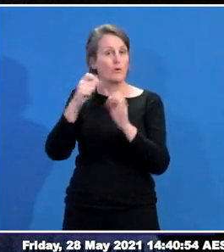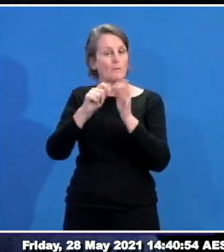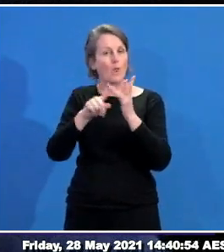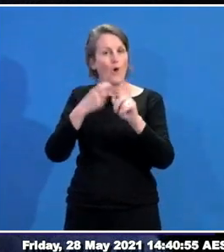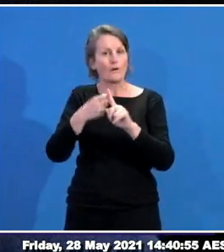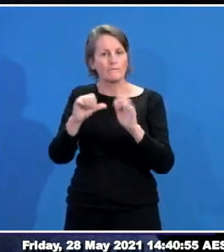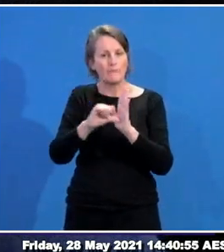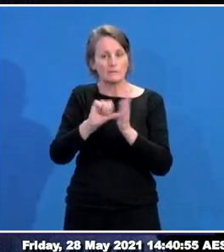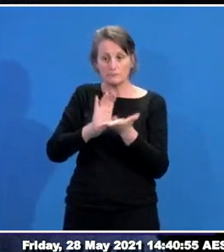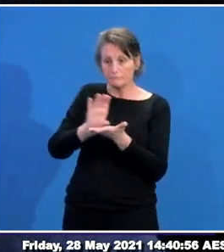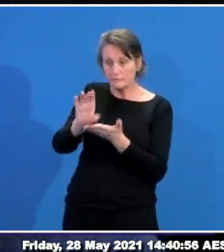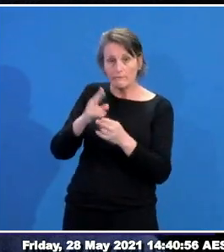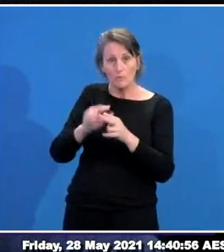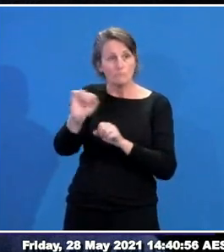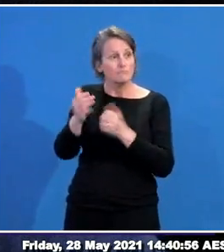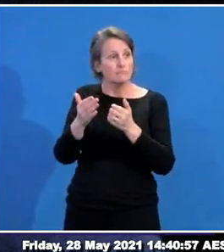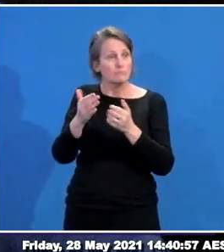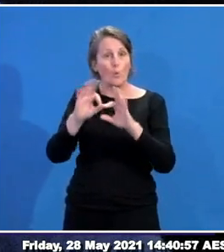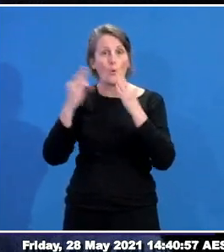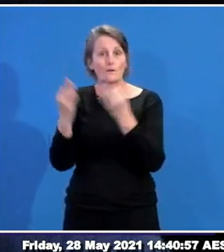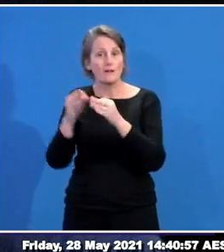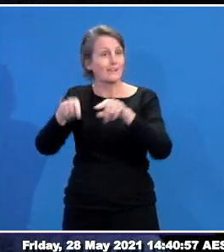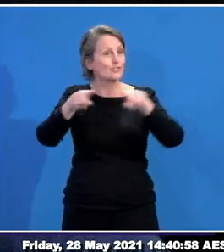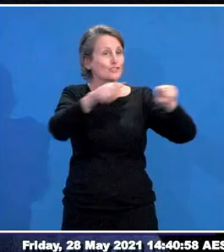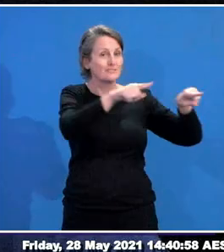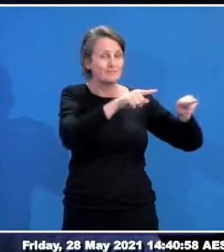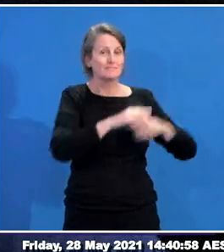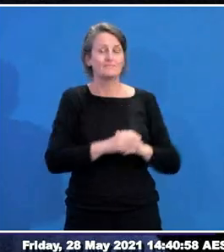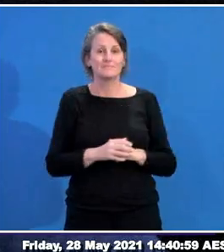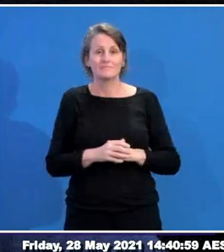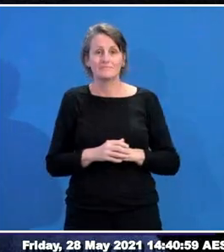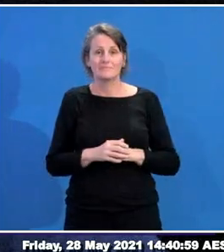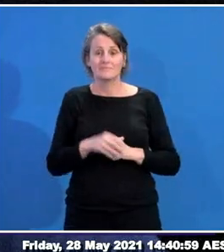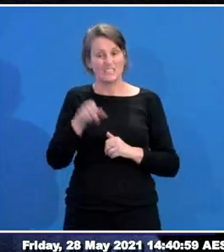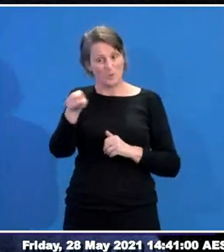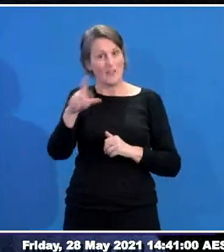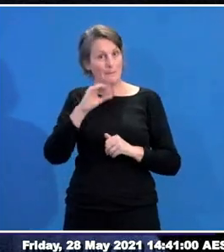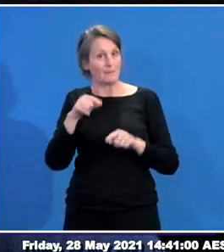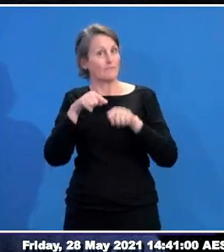services, having as a, in a sense, schedule to the funding agreement, certain